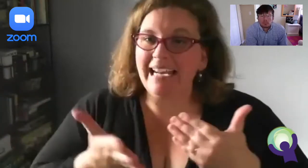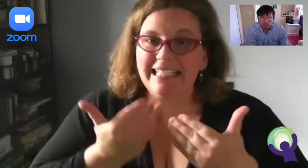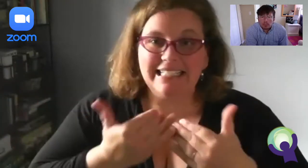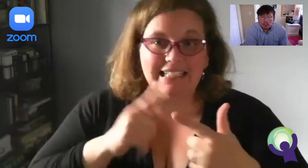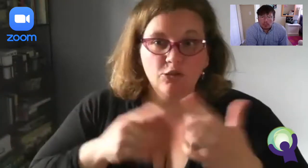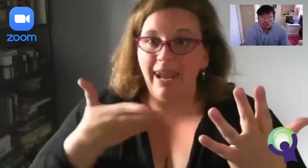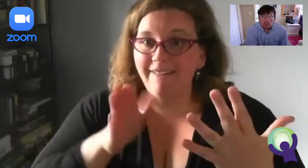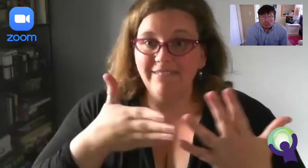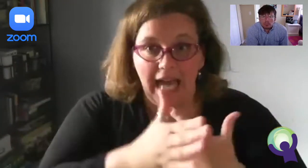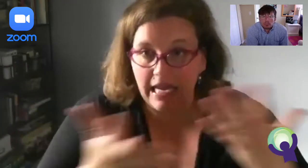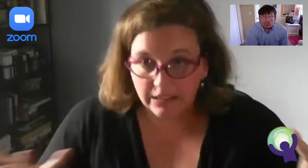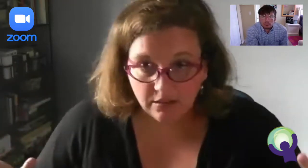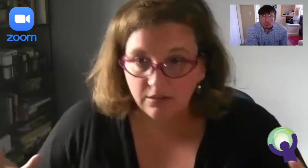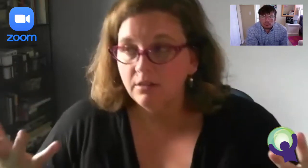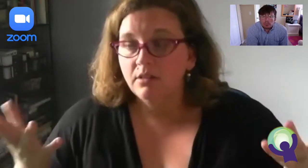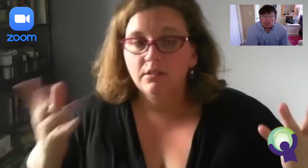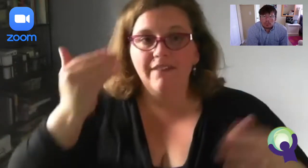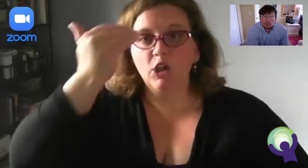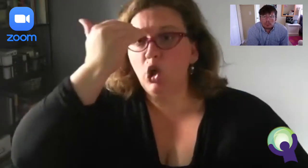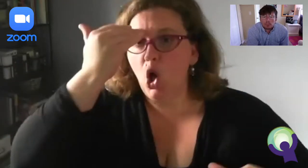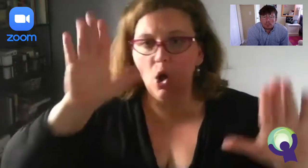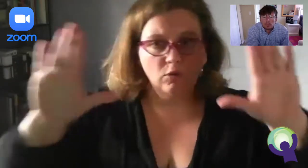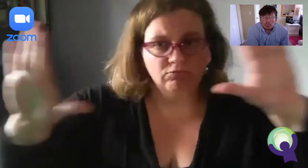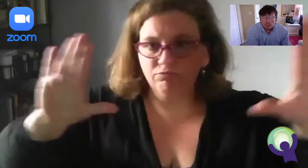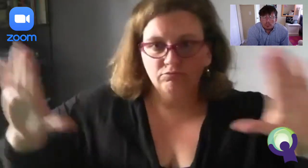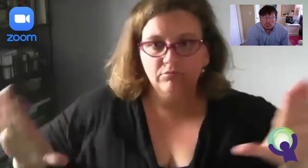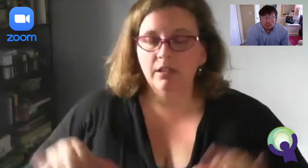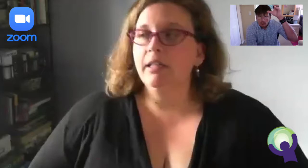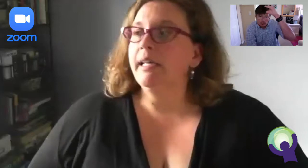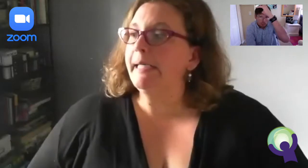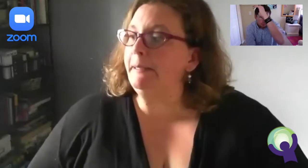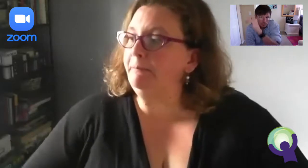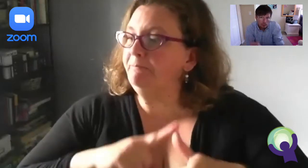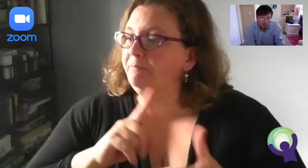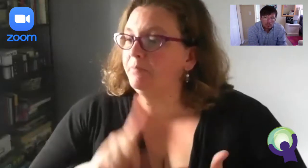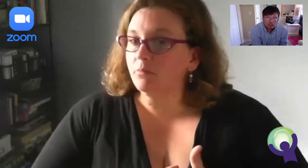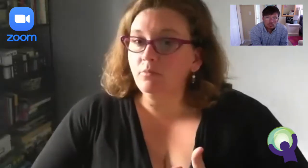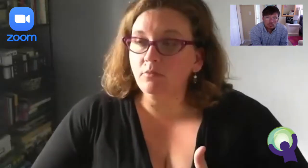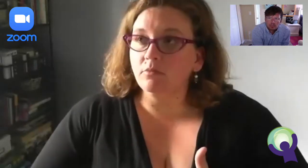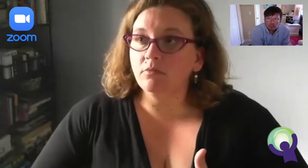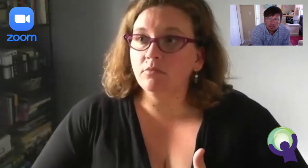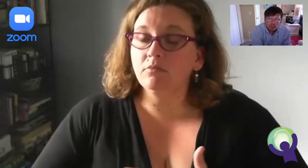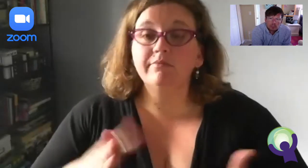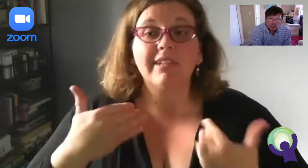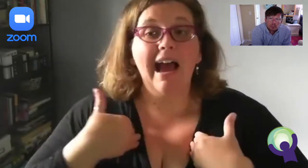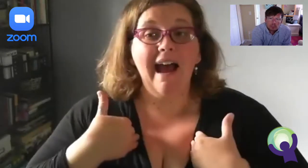in general is not easy to navigate and so understanding how that works